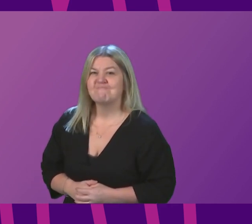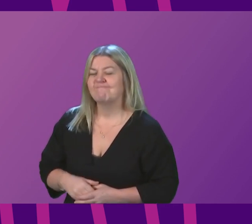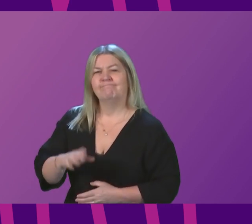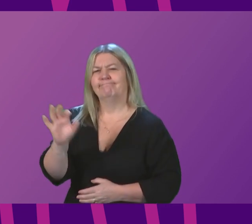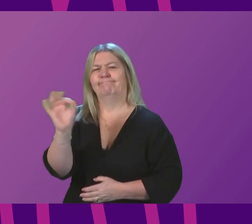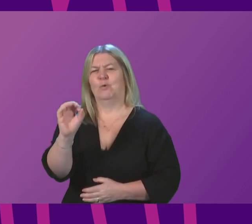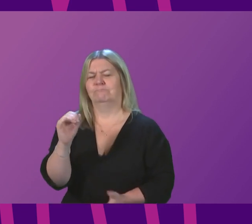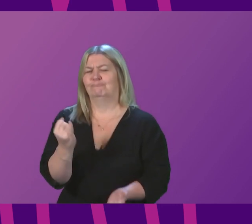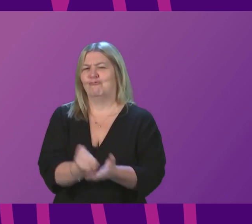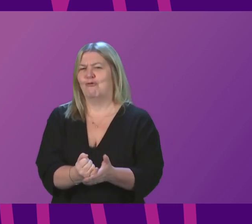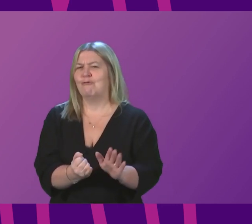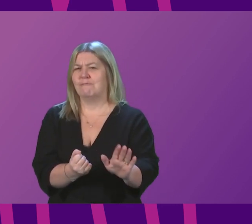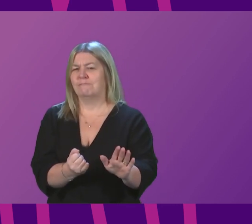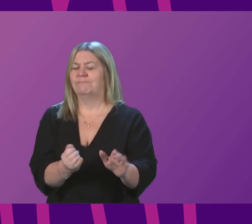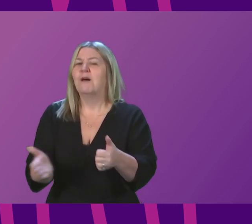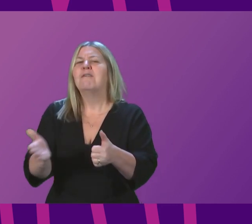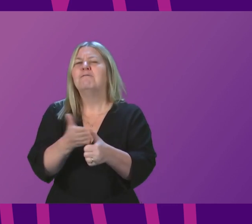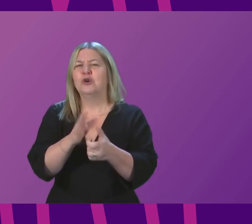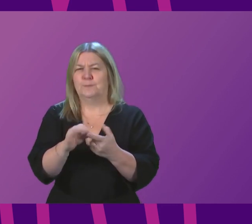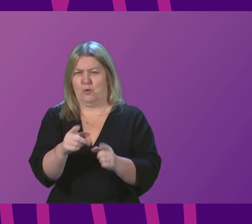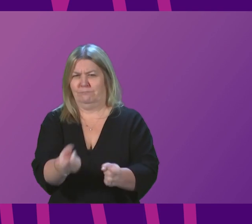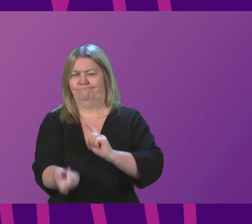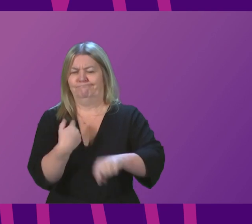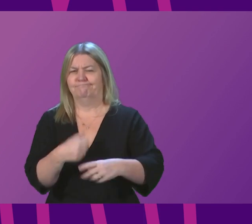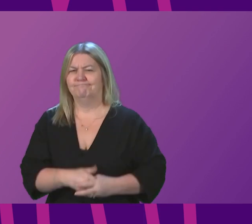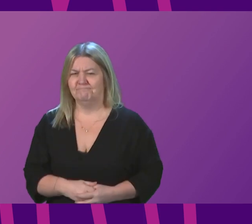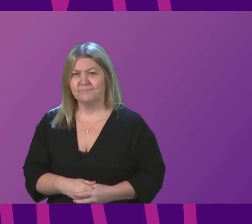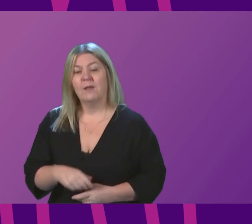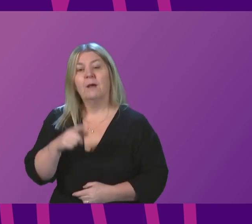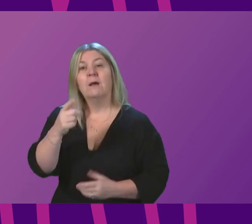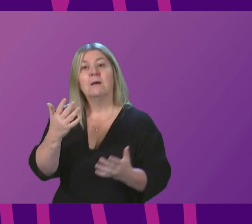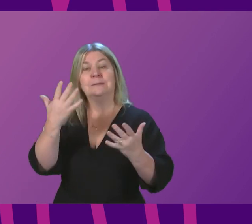Let me reflect on Anas Sarwar’s first point, which is that, 10 months ago, I stood here